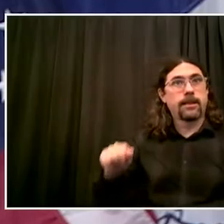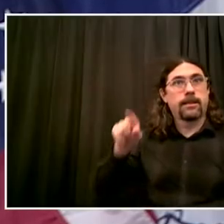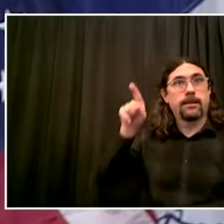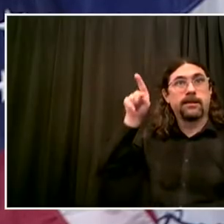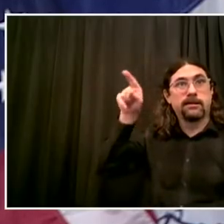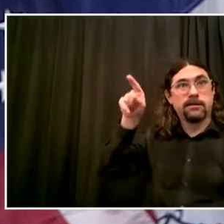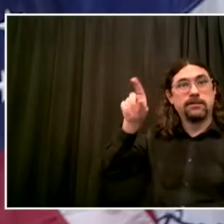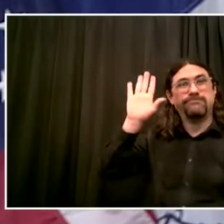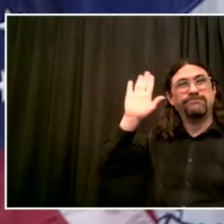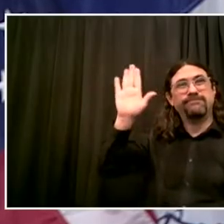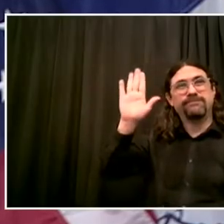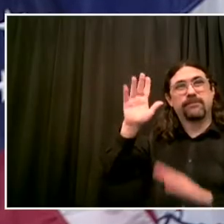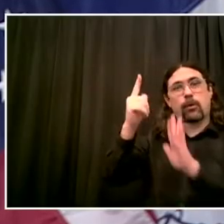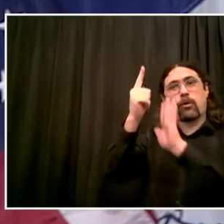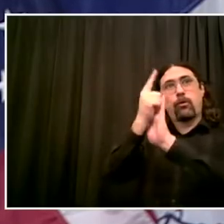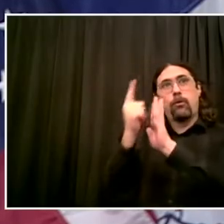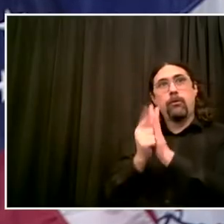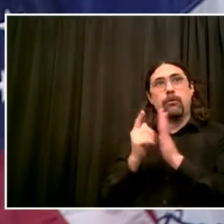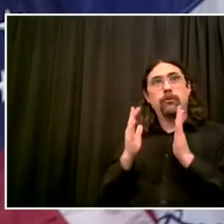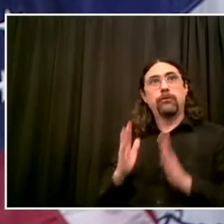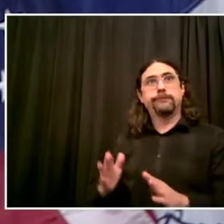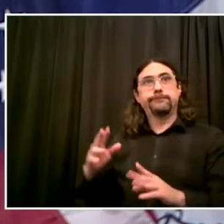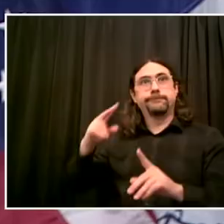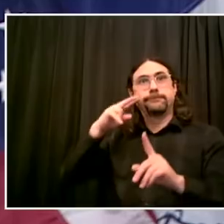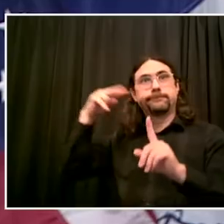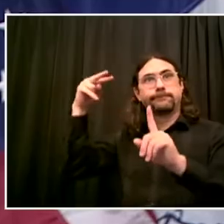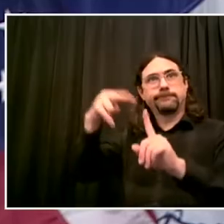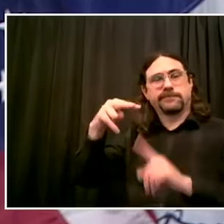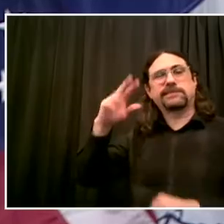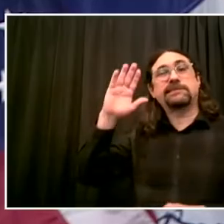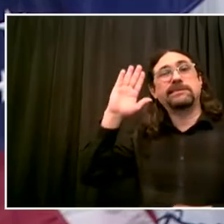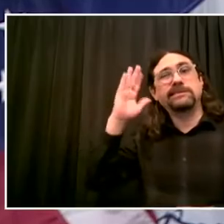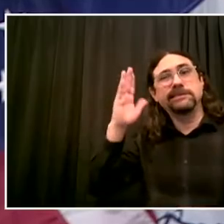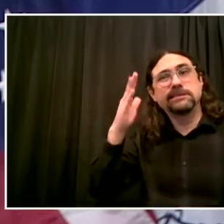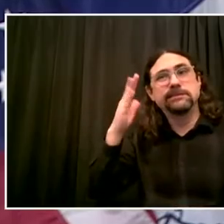ALBYAN,